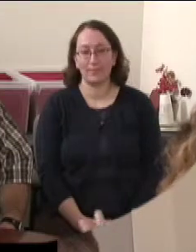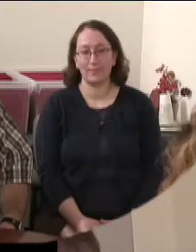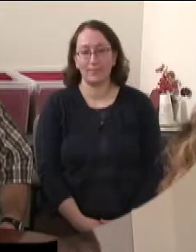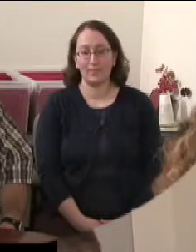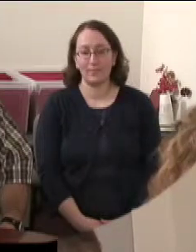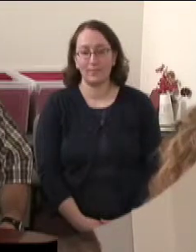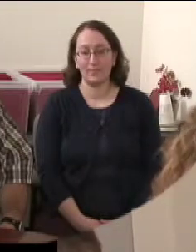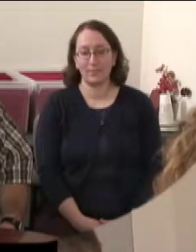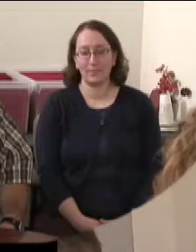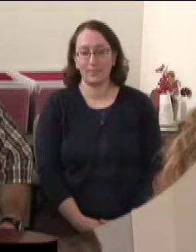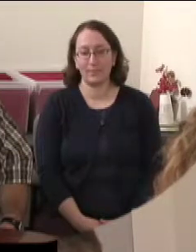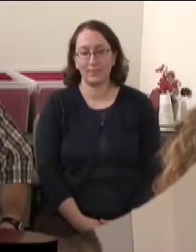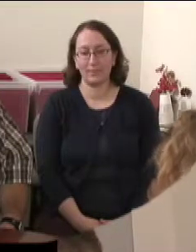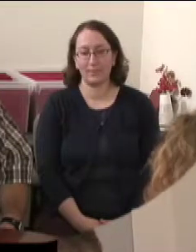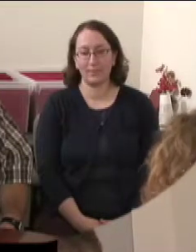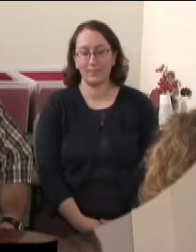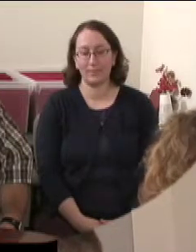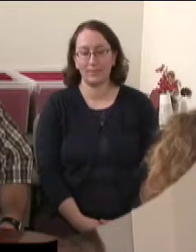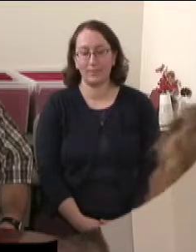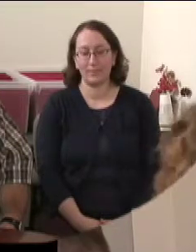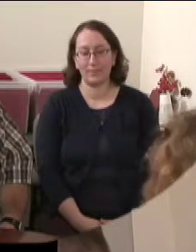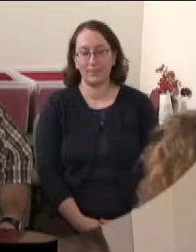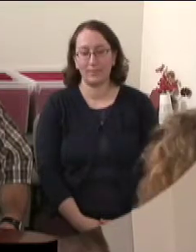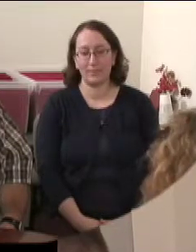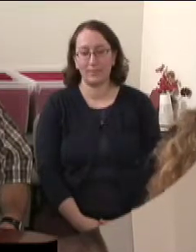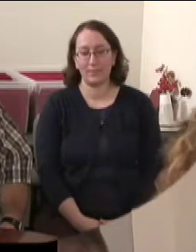Kelly: Steven, I know you've sent me a service request on Kim,